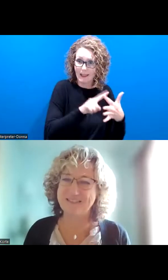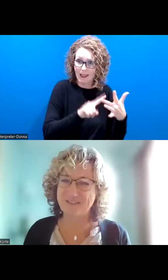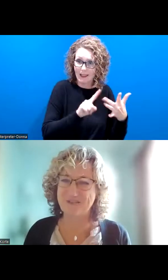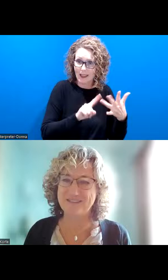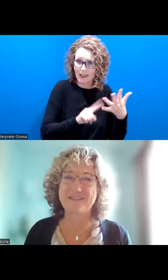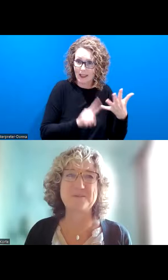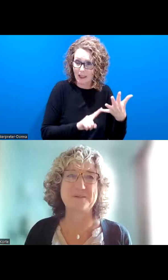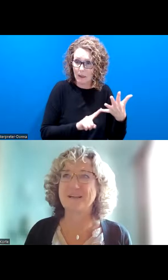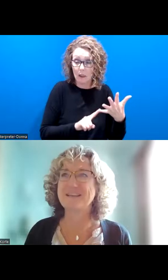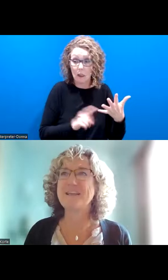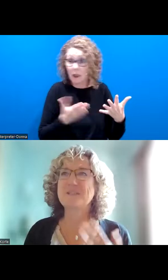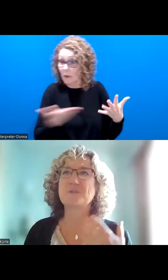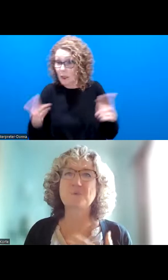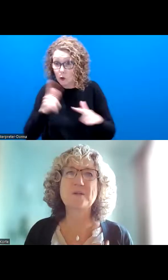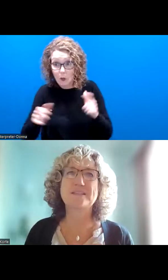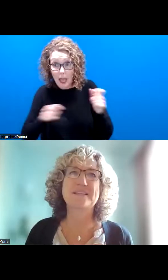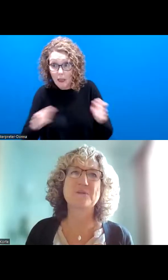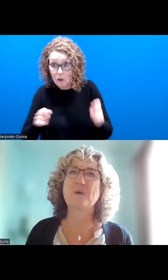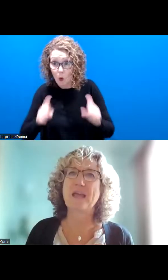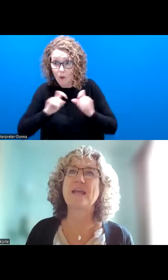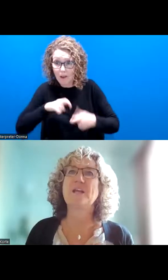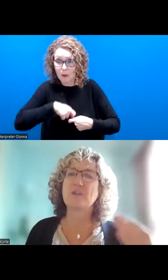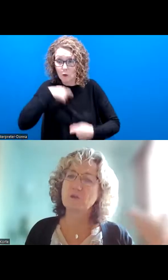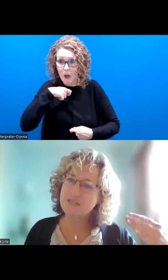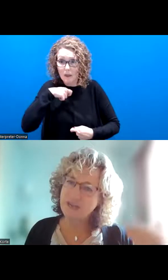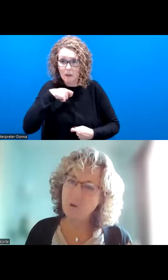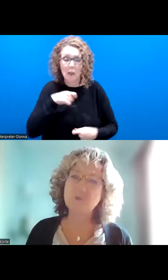So this is for workers who contribute for a total of ten years without